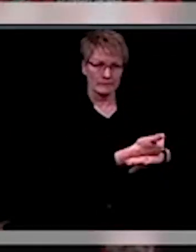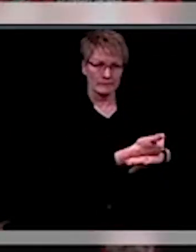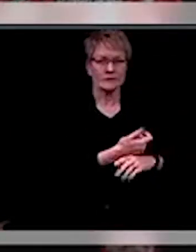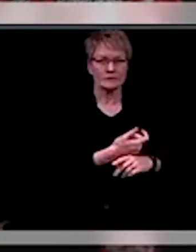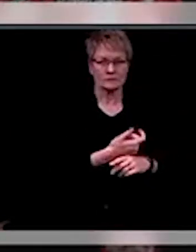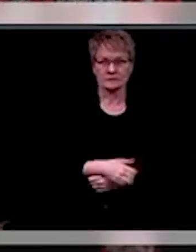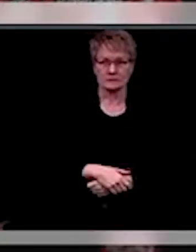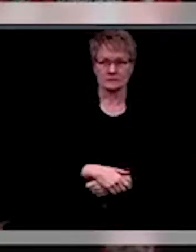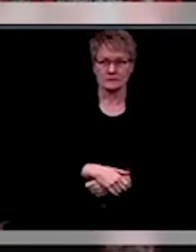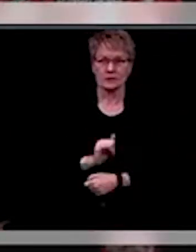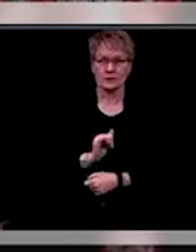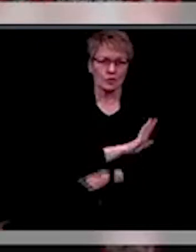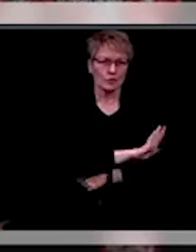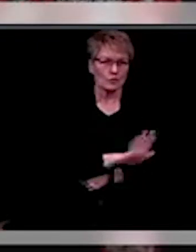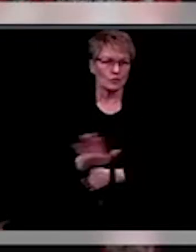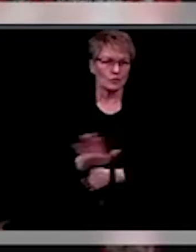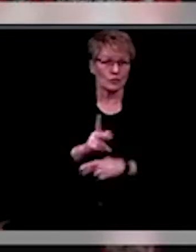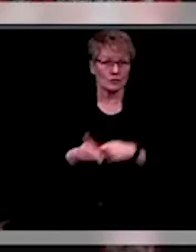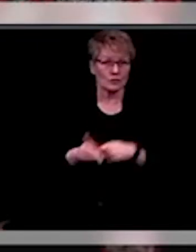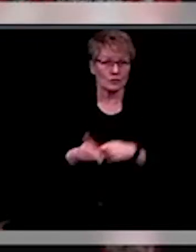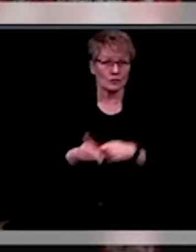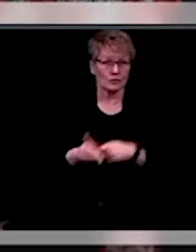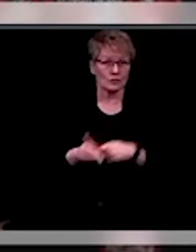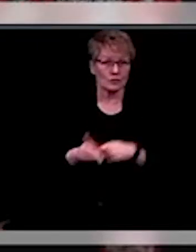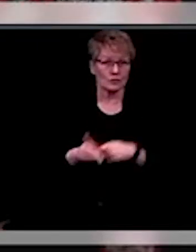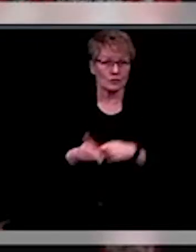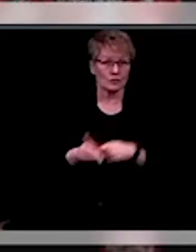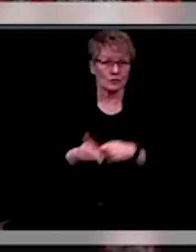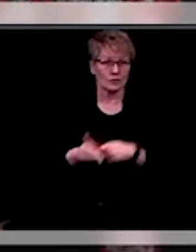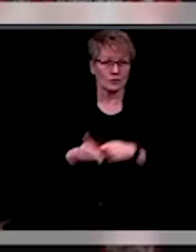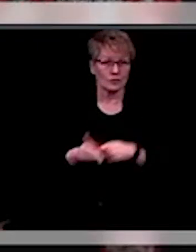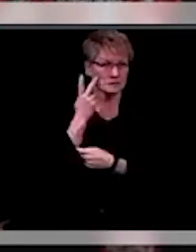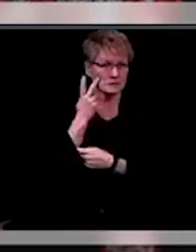That's across multiple types of facilities community-wide. And, again, those are vulnerable